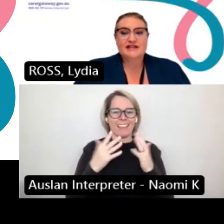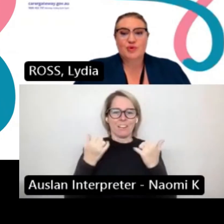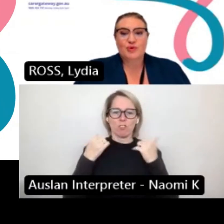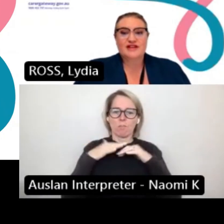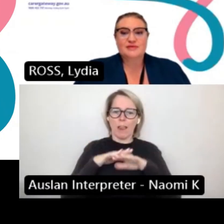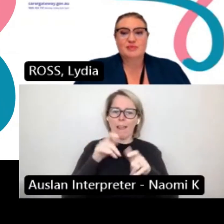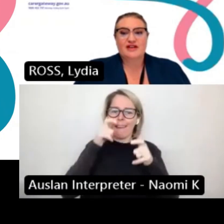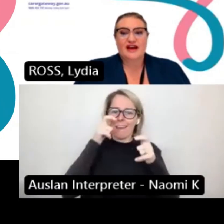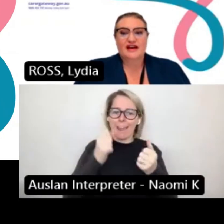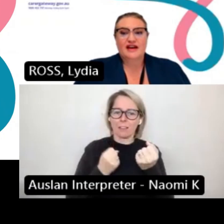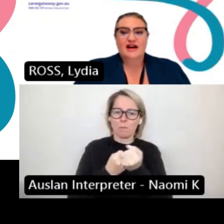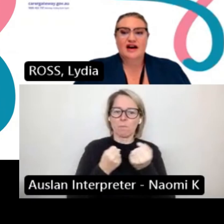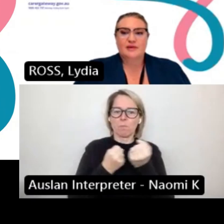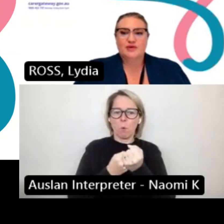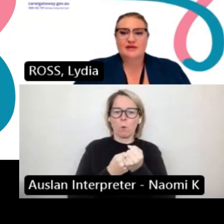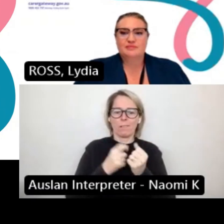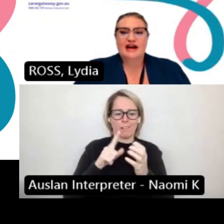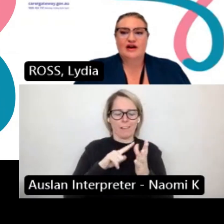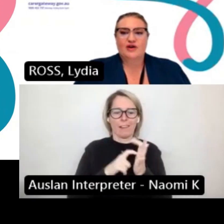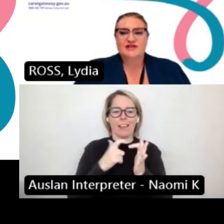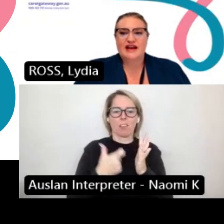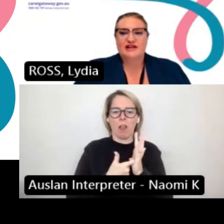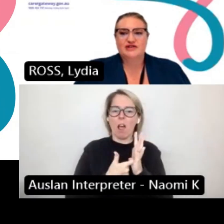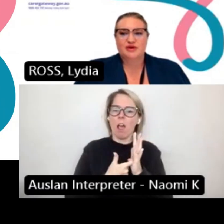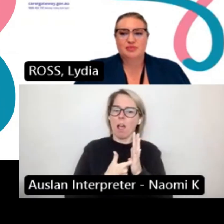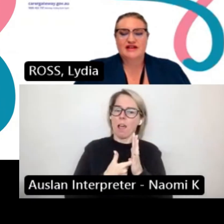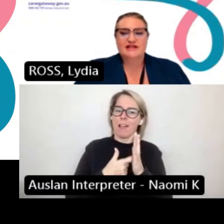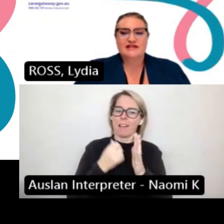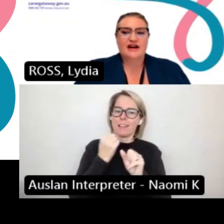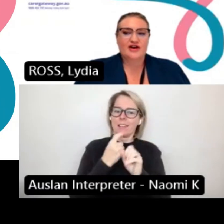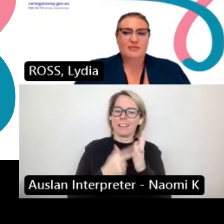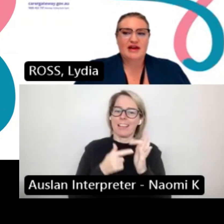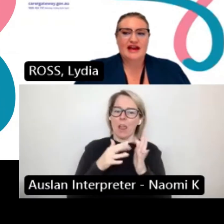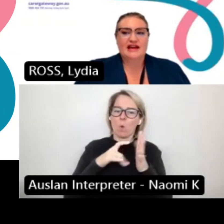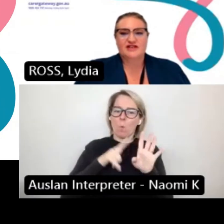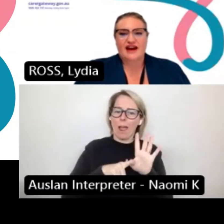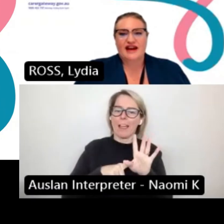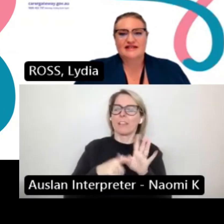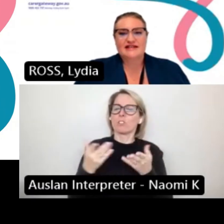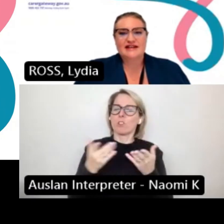To support this briefing, I'm joined by our Auslan interpreters, Naomi and Therese.